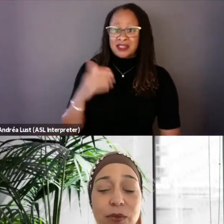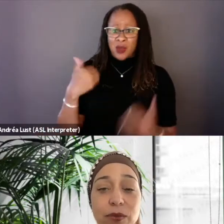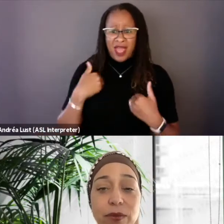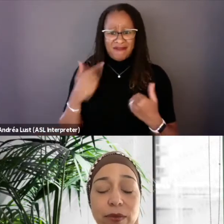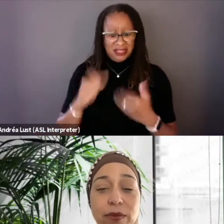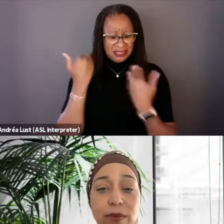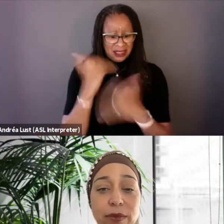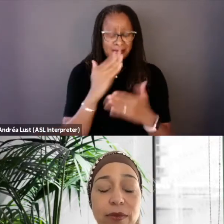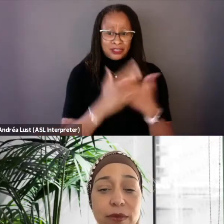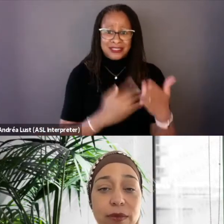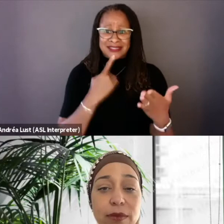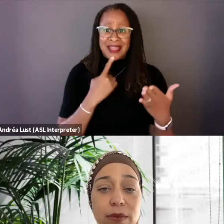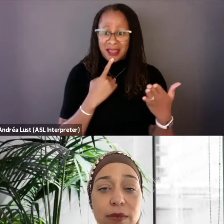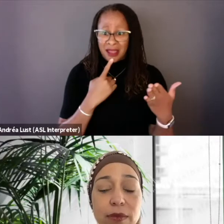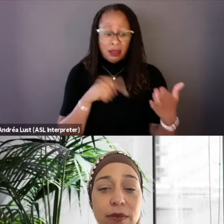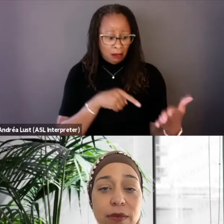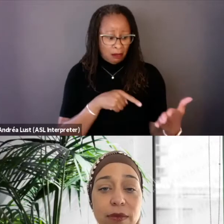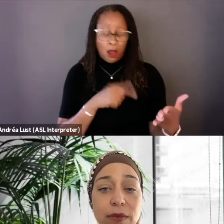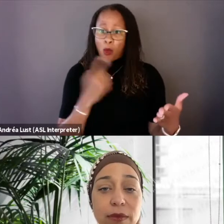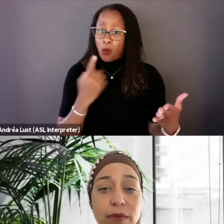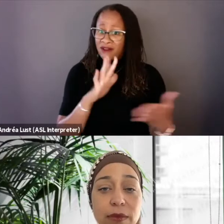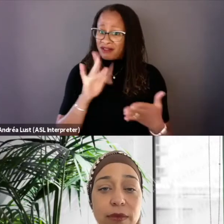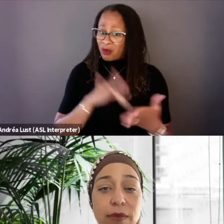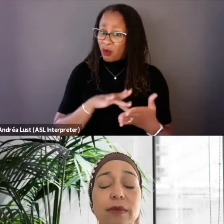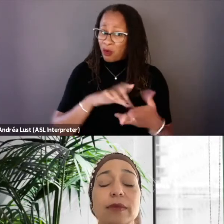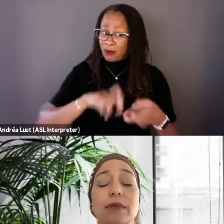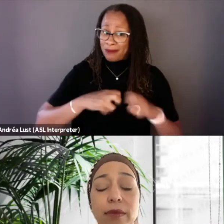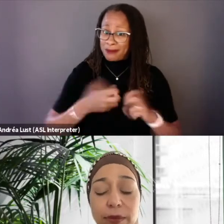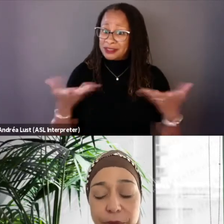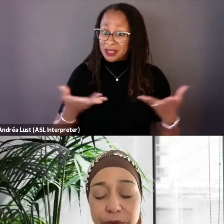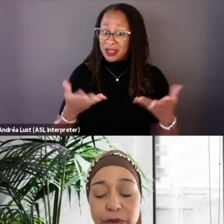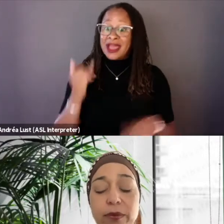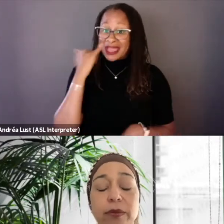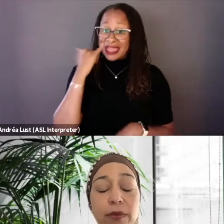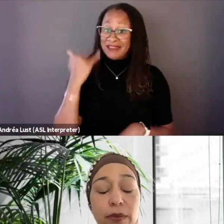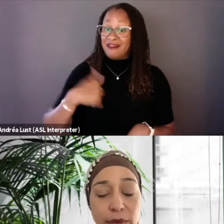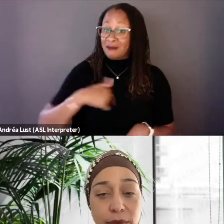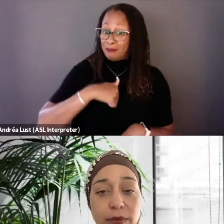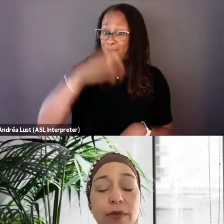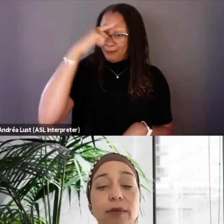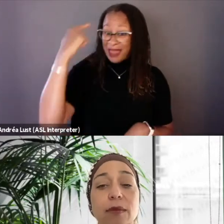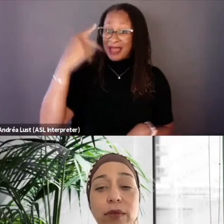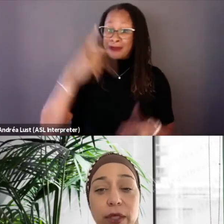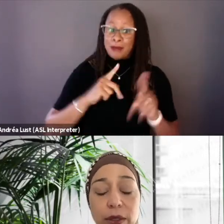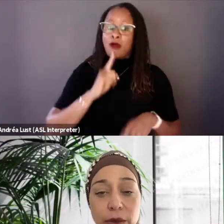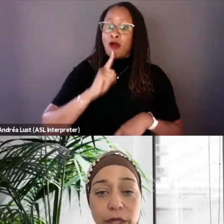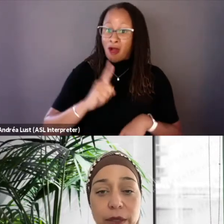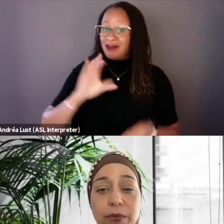Hey, you know, one of the core issues here is whether or not black people are even citizens,